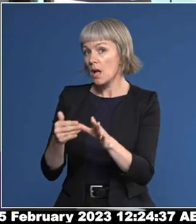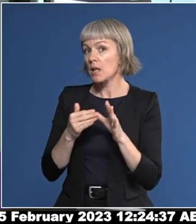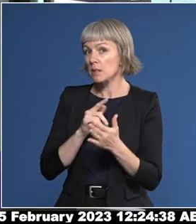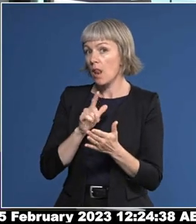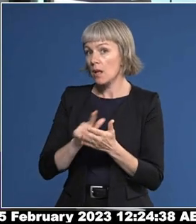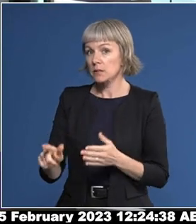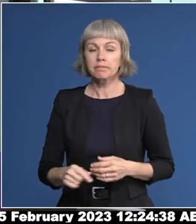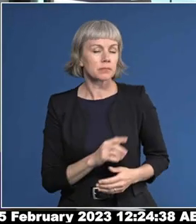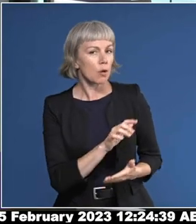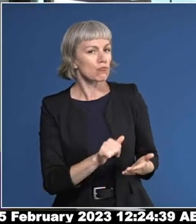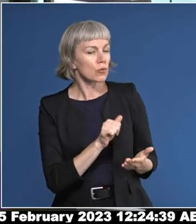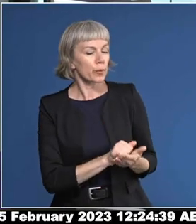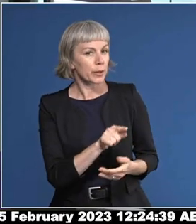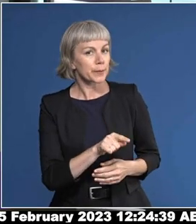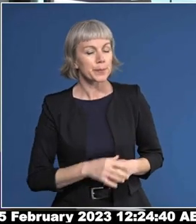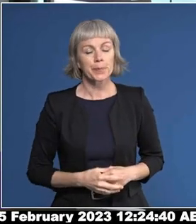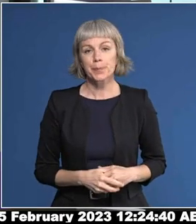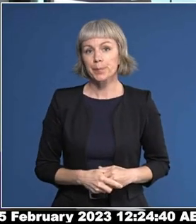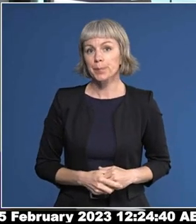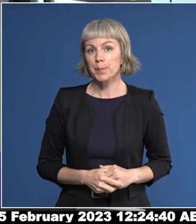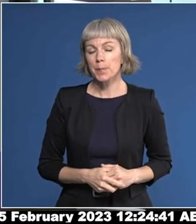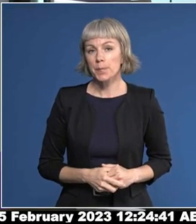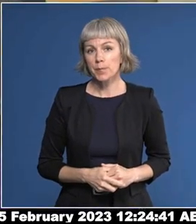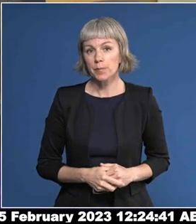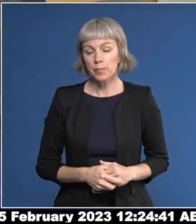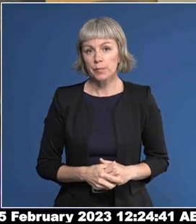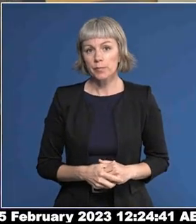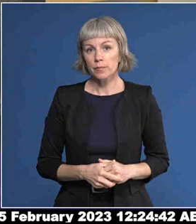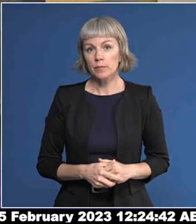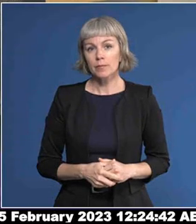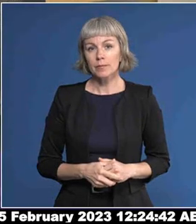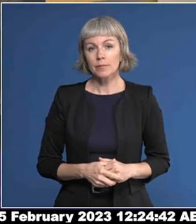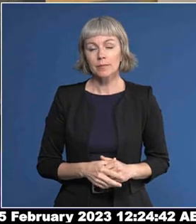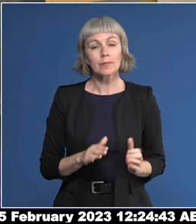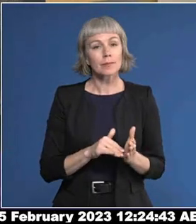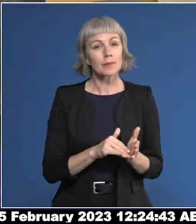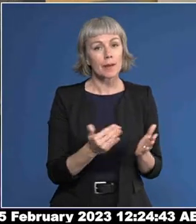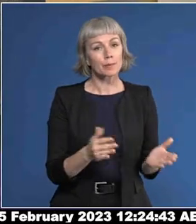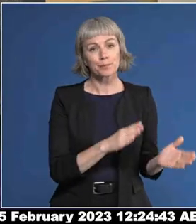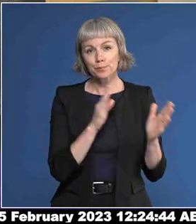So I want to ask Coastal and Disability Trust about your corporate